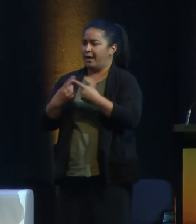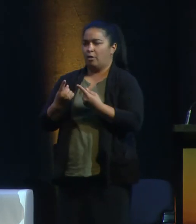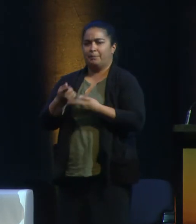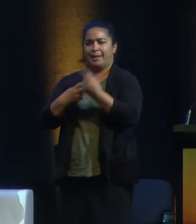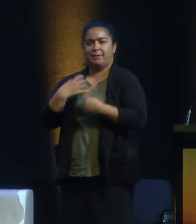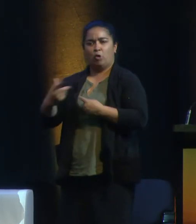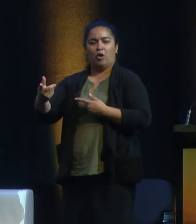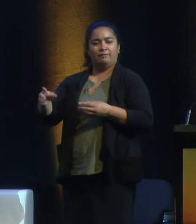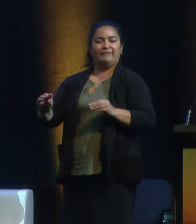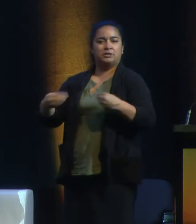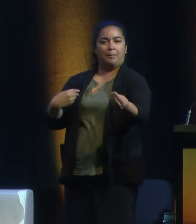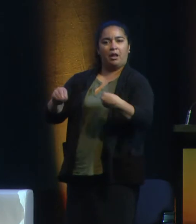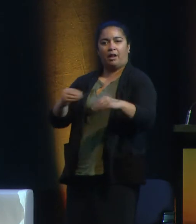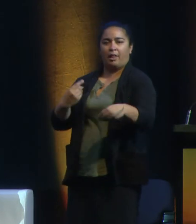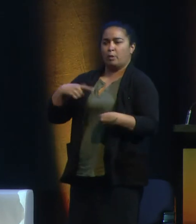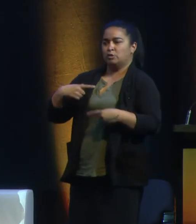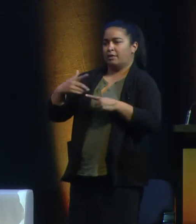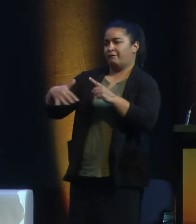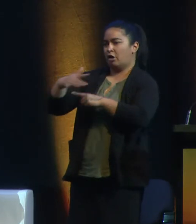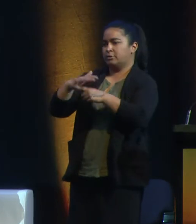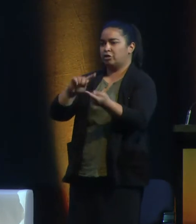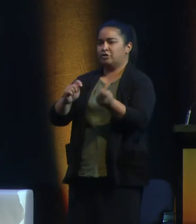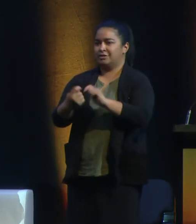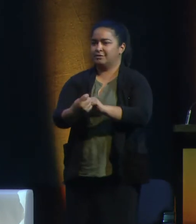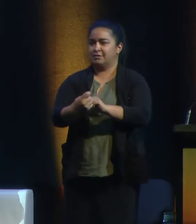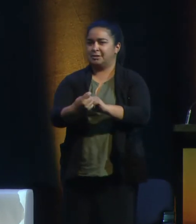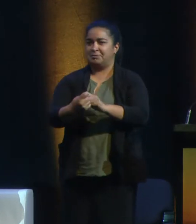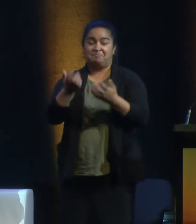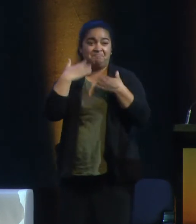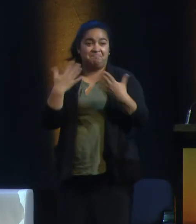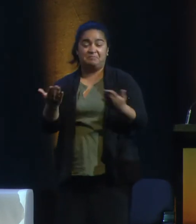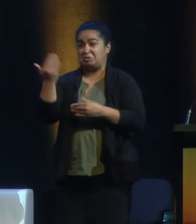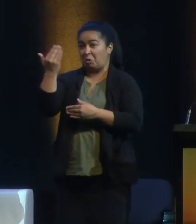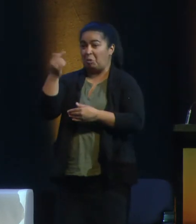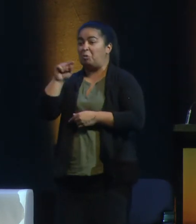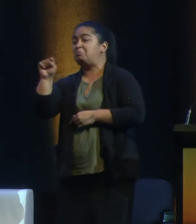changing environment where things are who knows what our schools will look like in 2050,